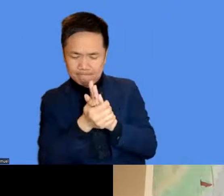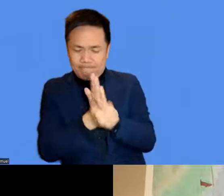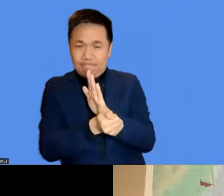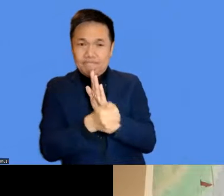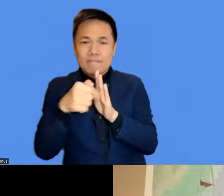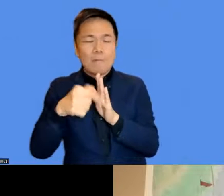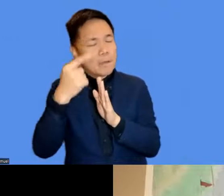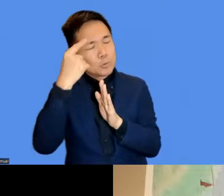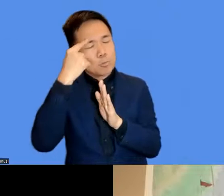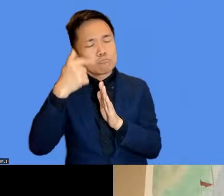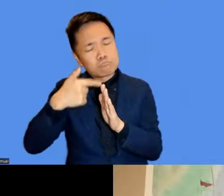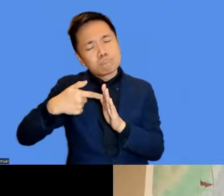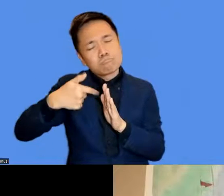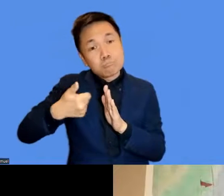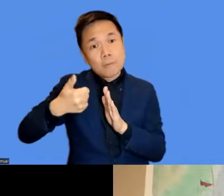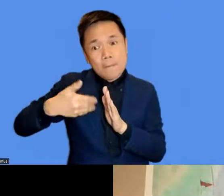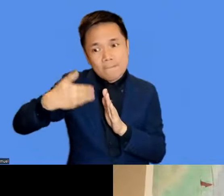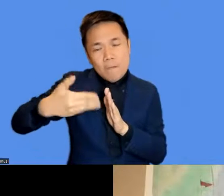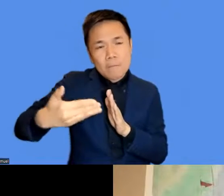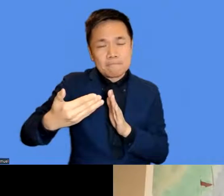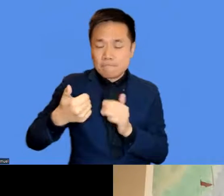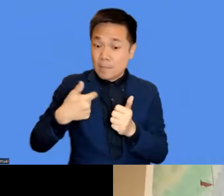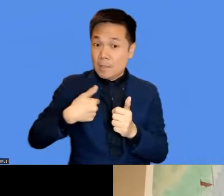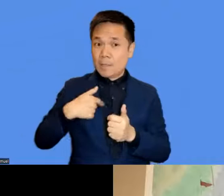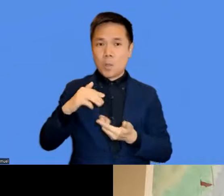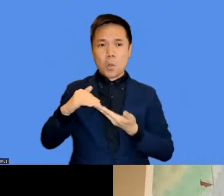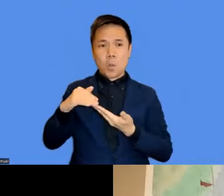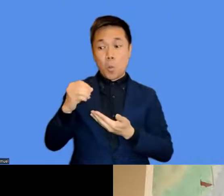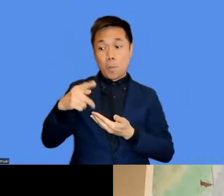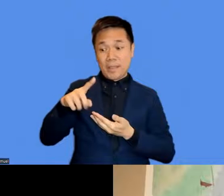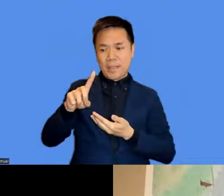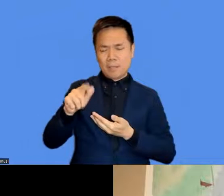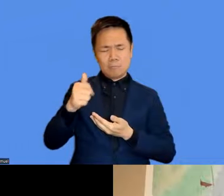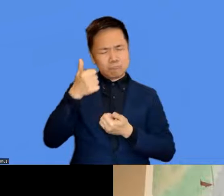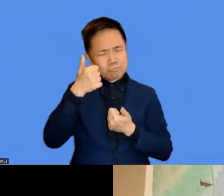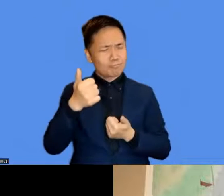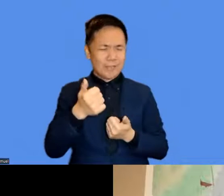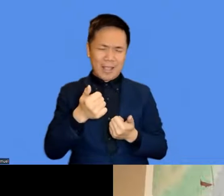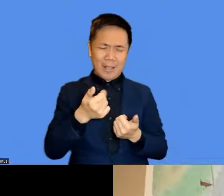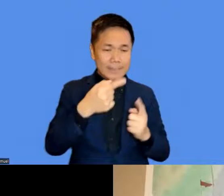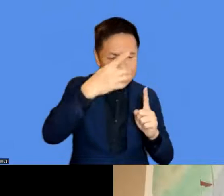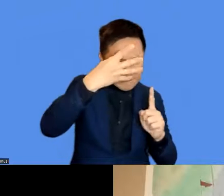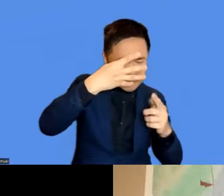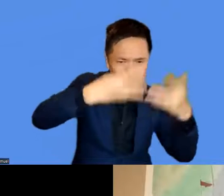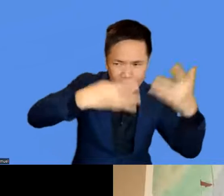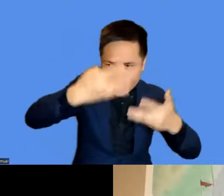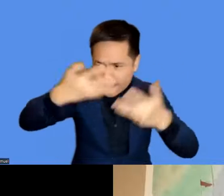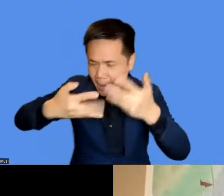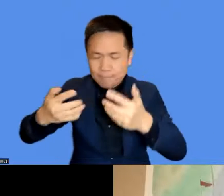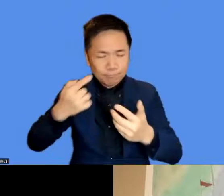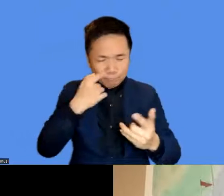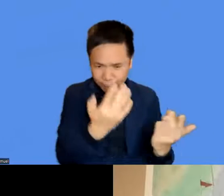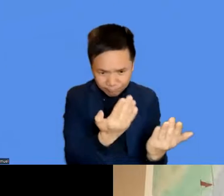the capacity of having accurate, comparable and useful data on persons with disabilities.